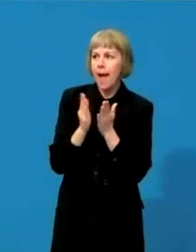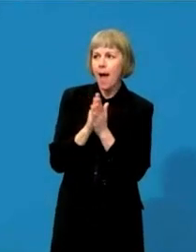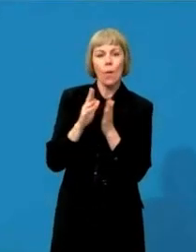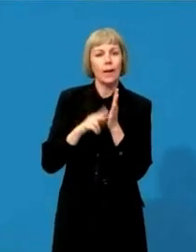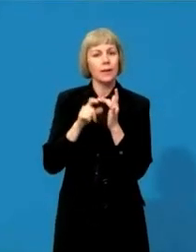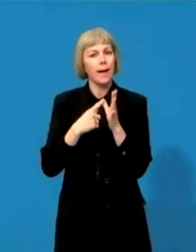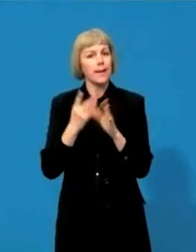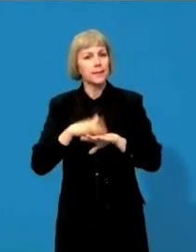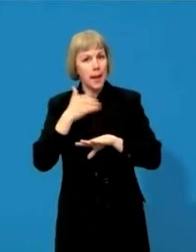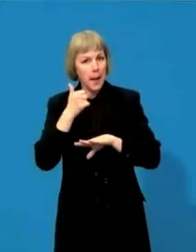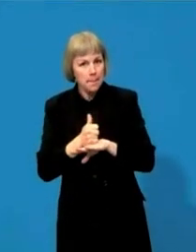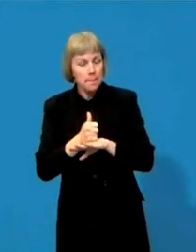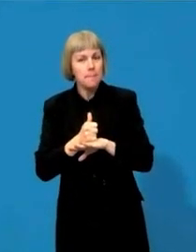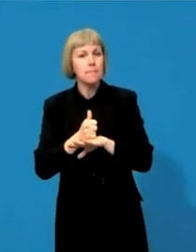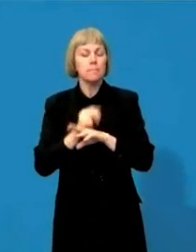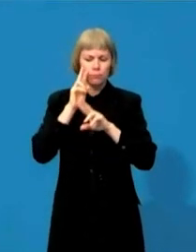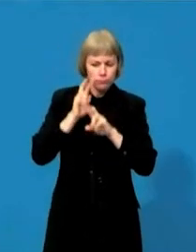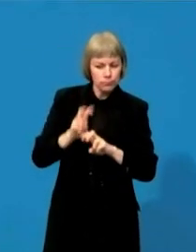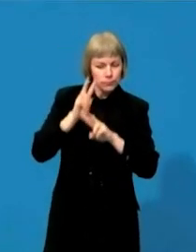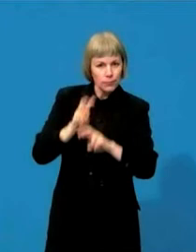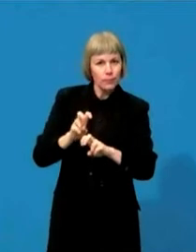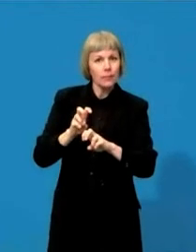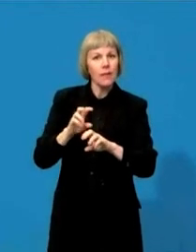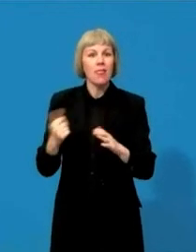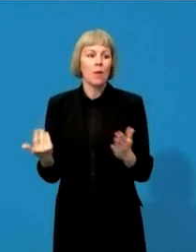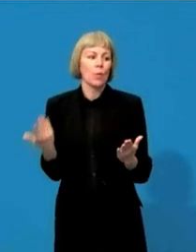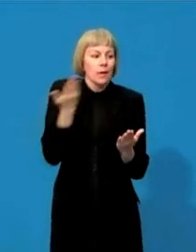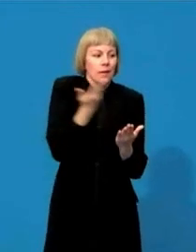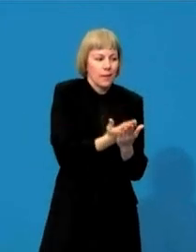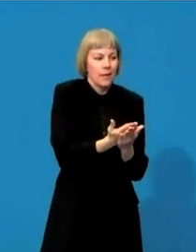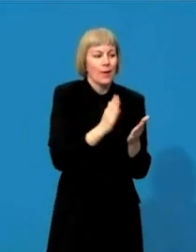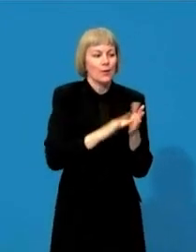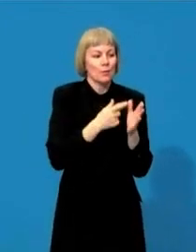put that together with all the work that Marnin has already been doing around disability into this report.